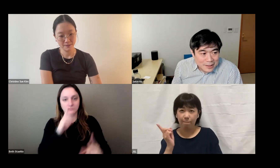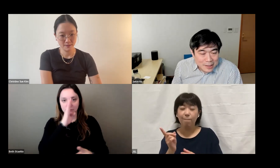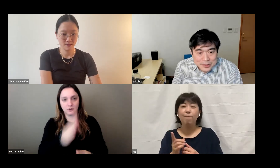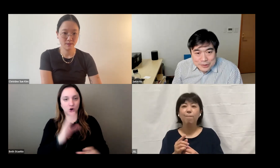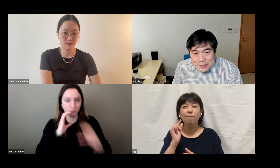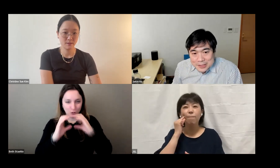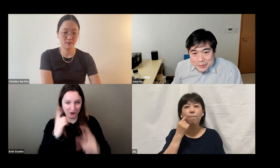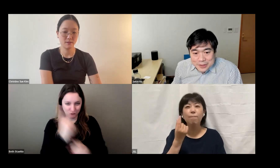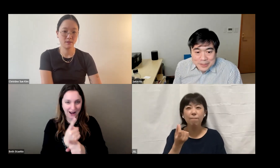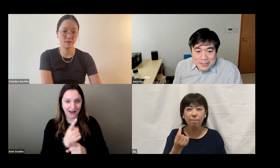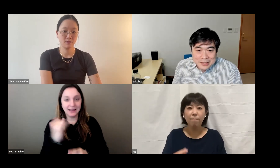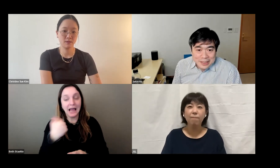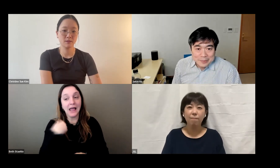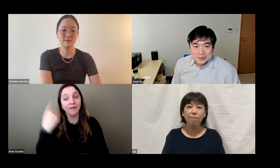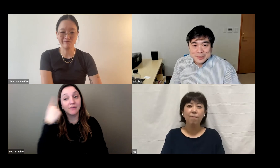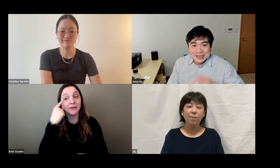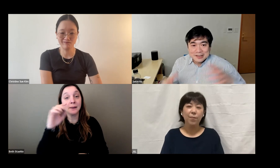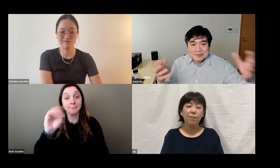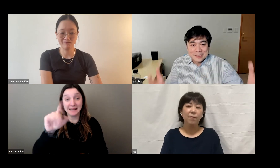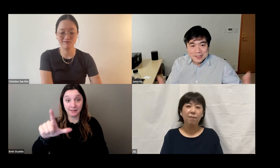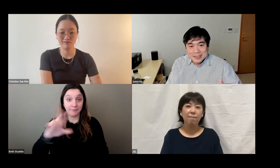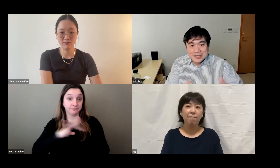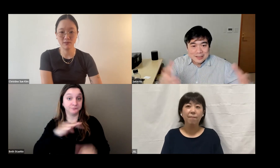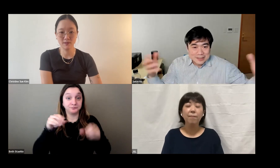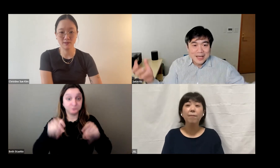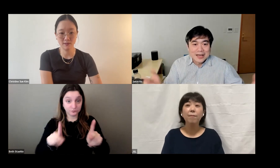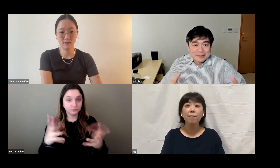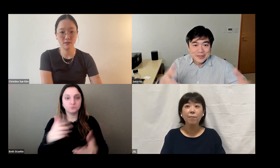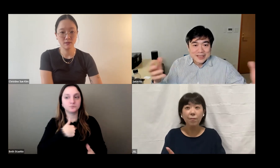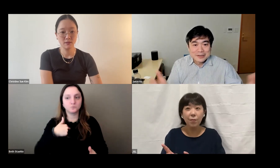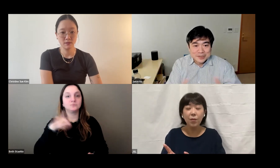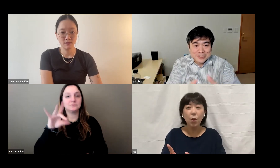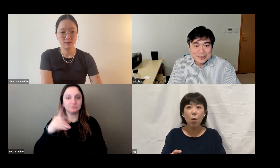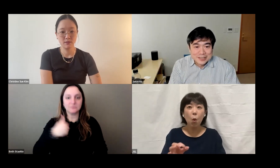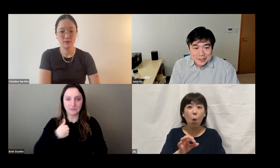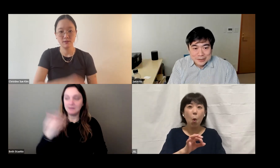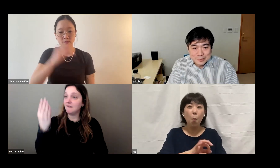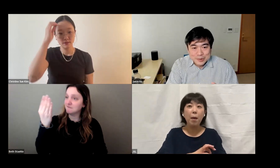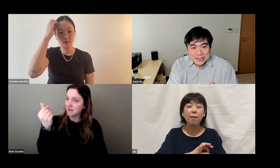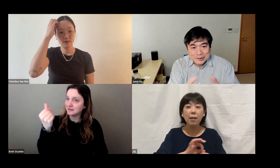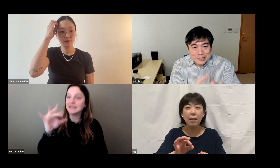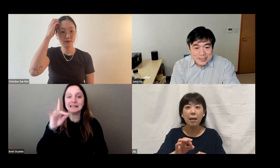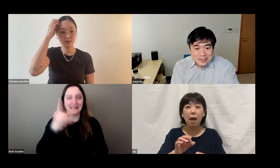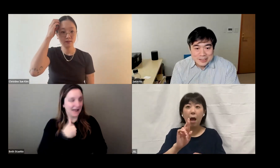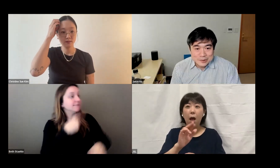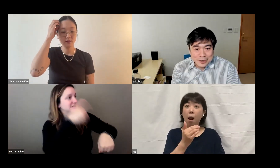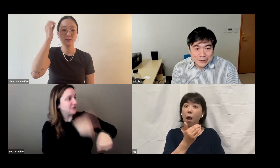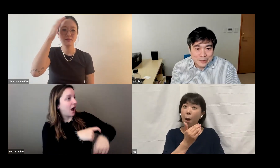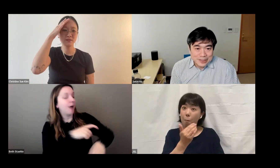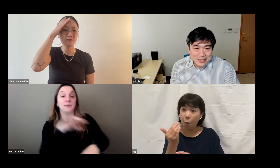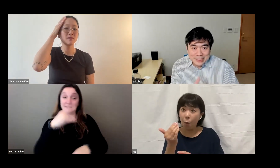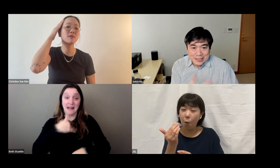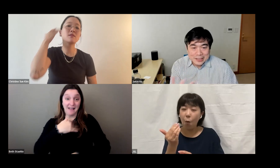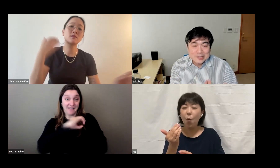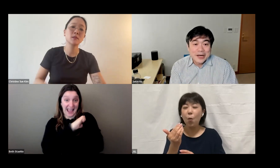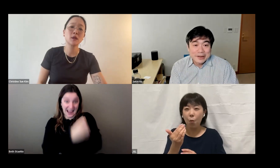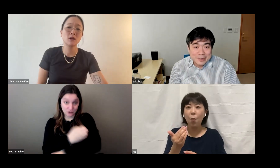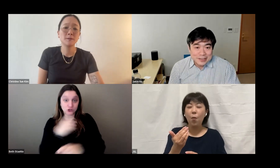an opportunity with the Media Lab is we had the funding and the time and the energy to bring Christine into our community and inspire us.